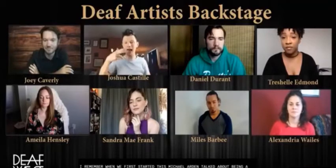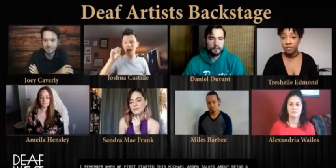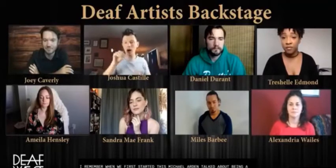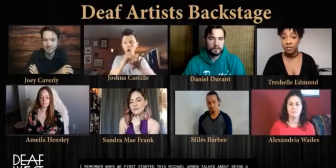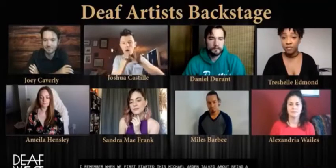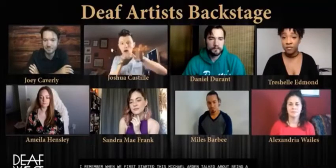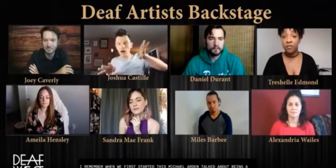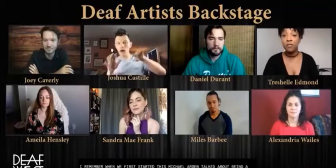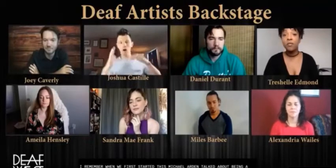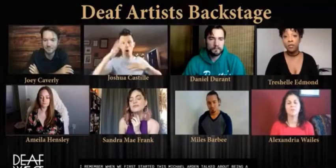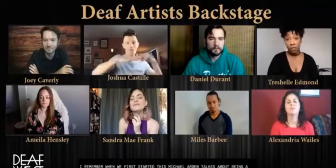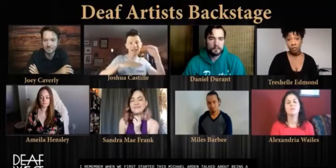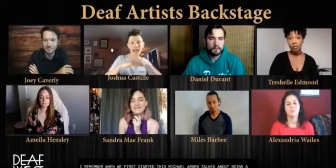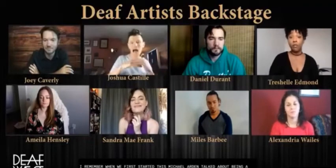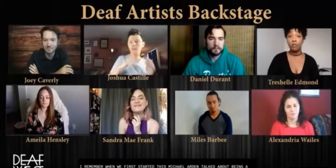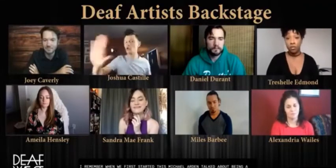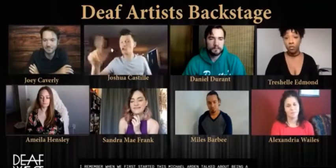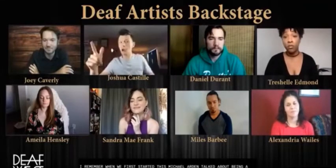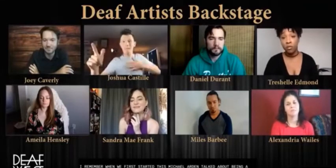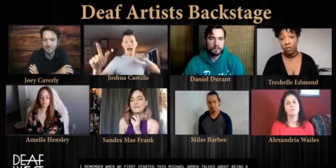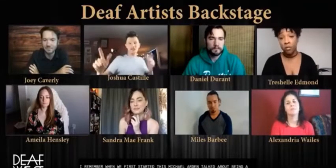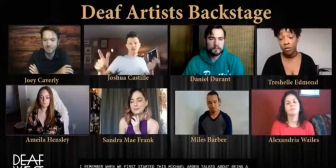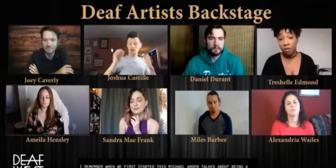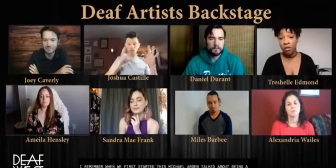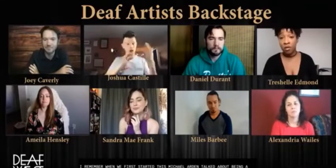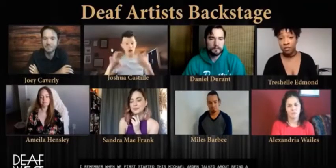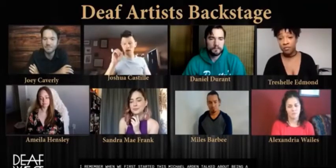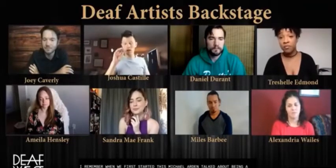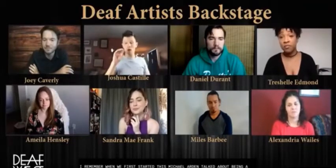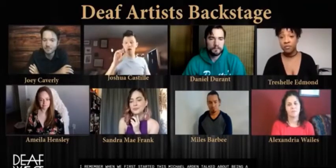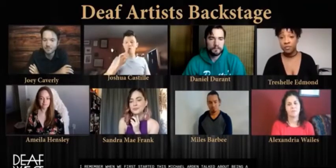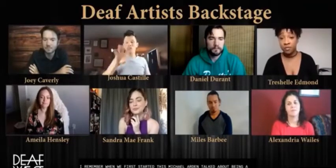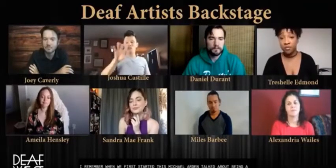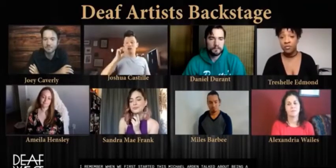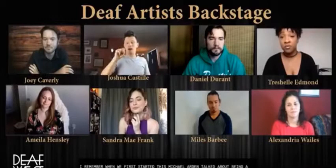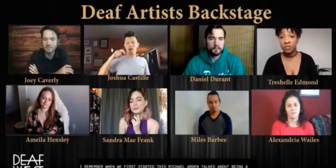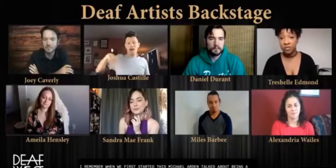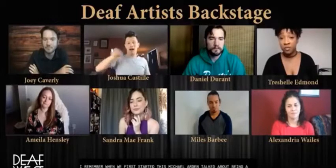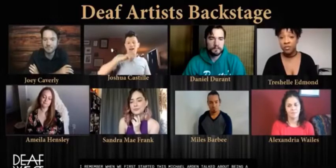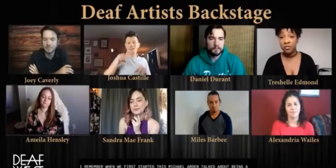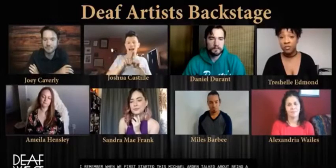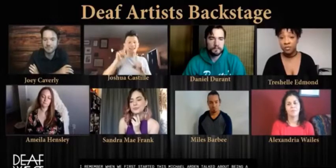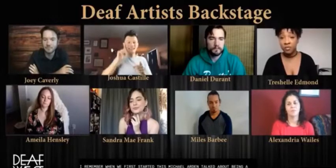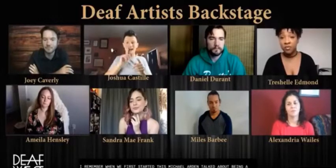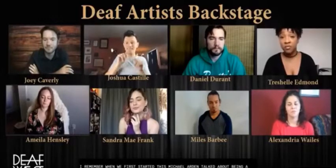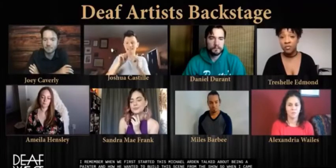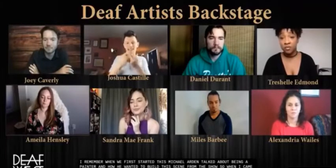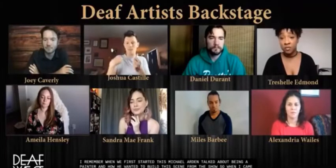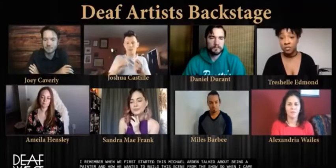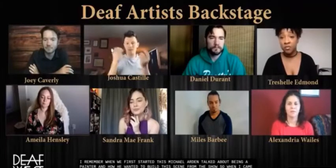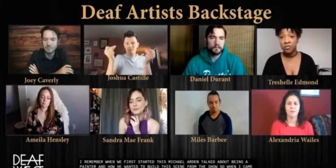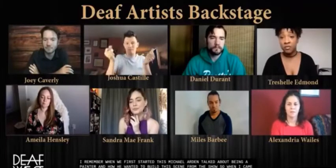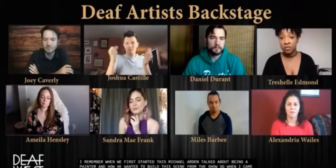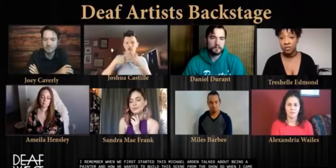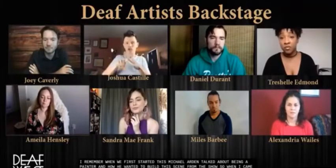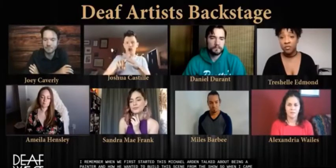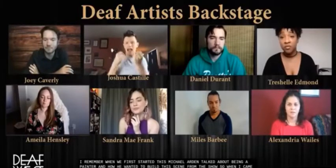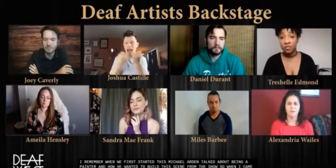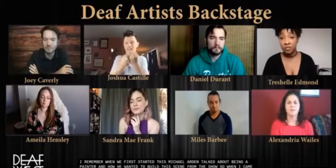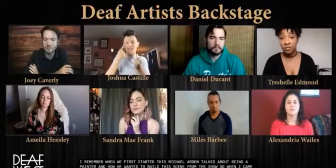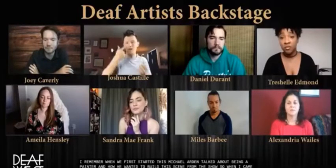The show has so many canons overlaps, and we were working on dealing with all of that.